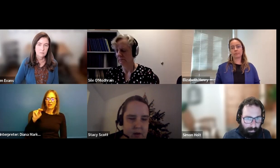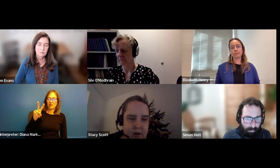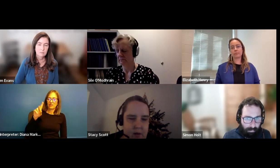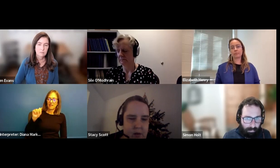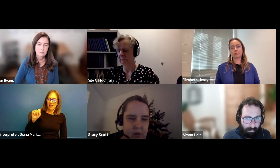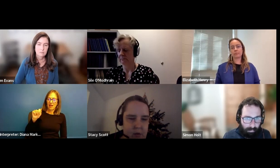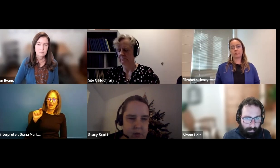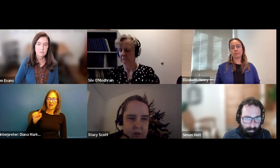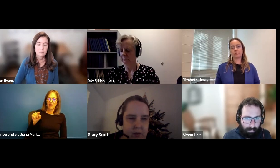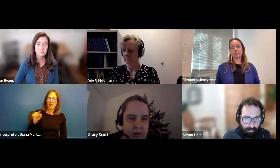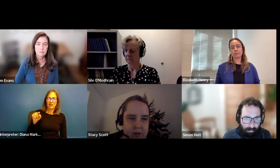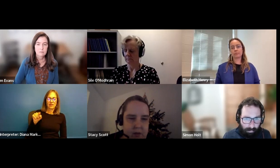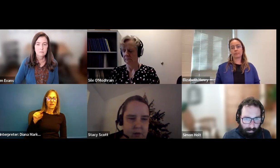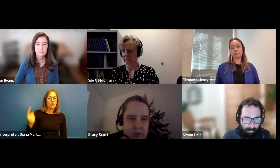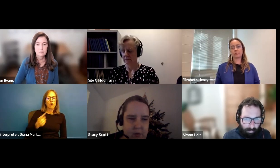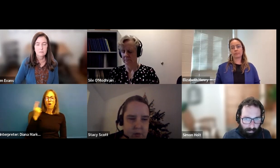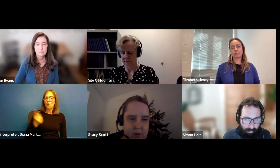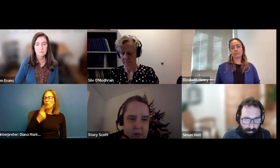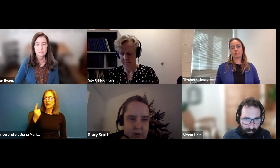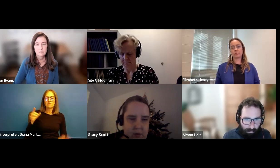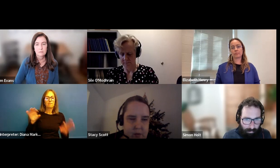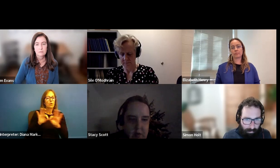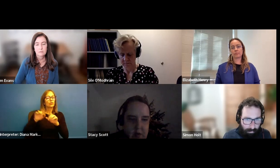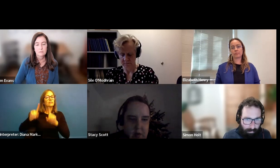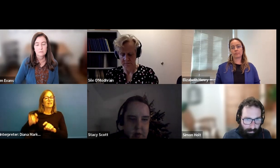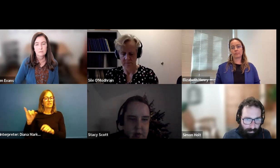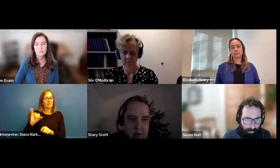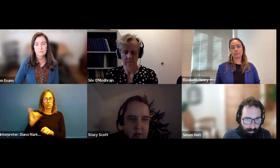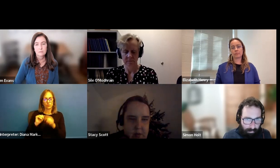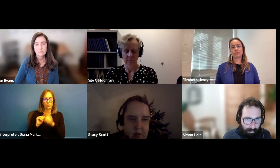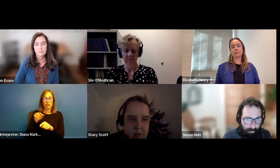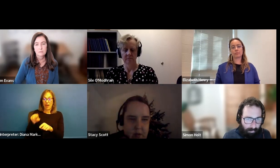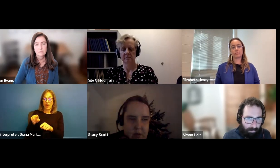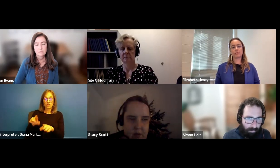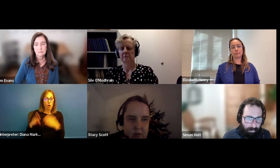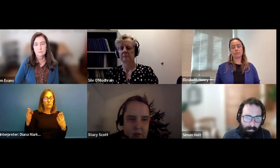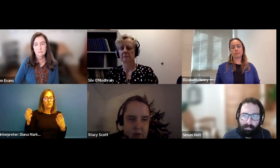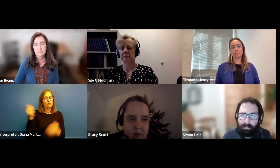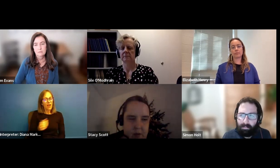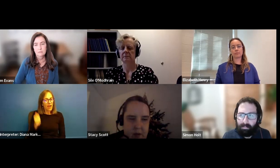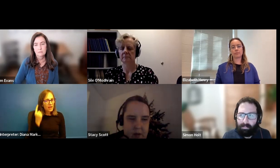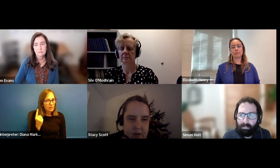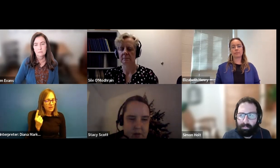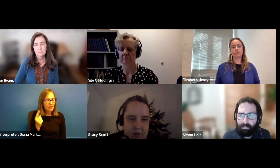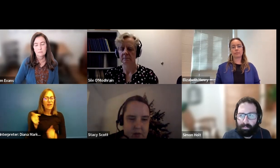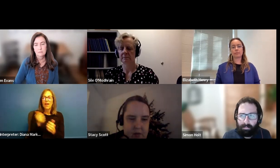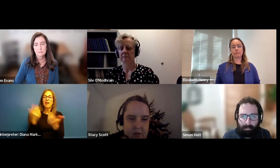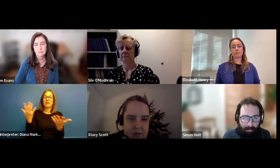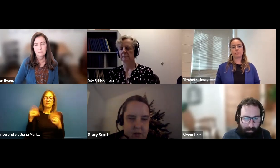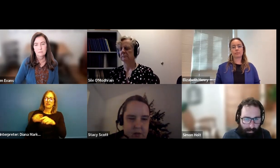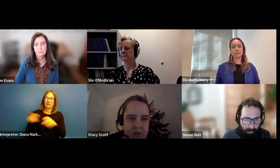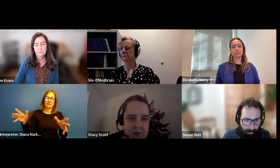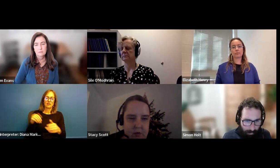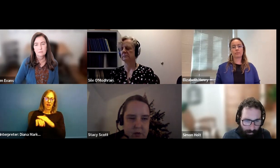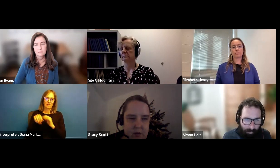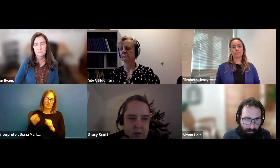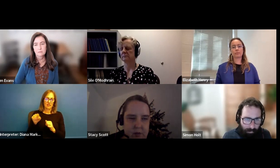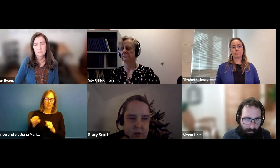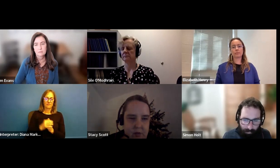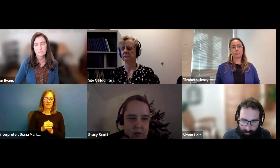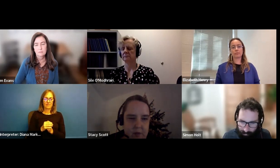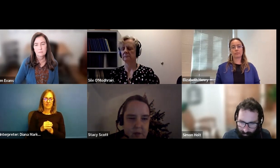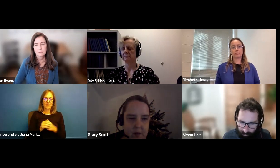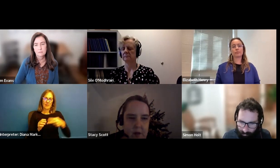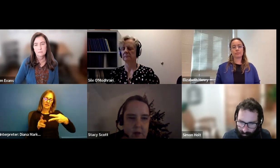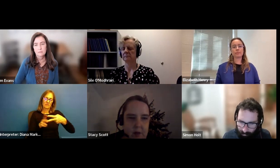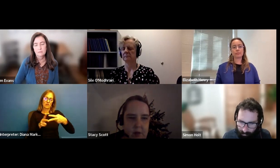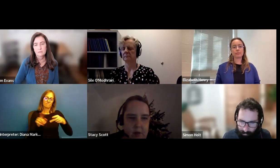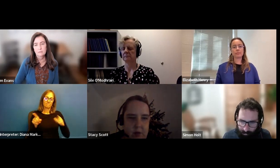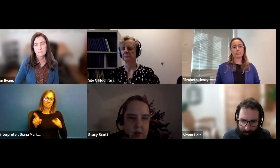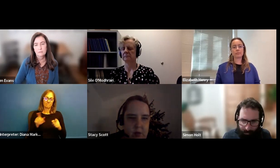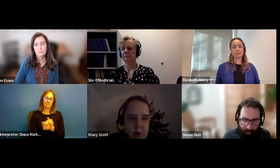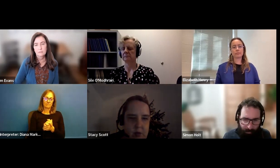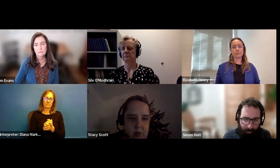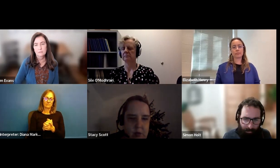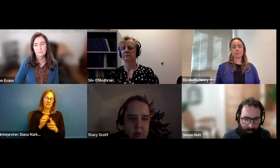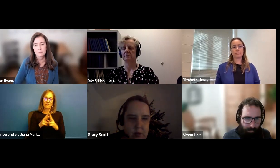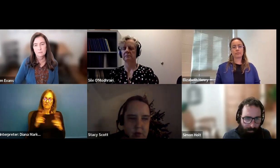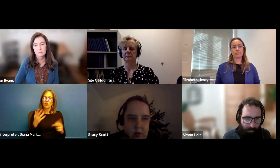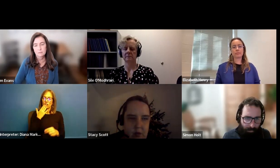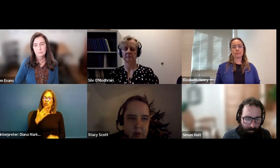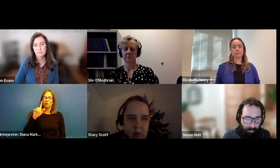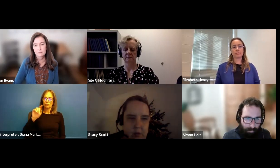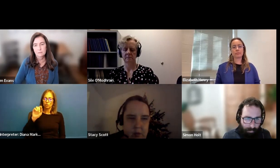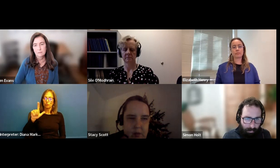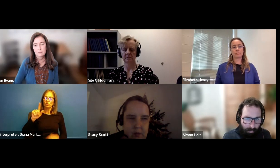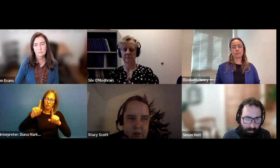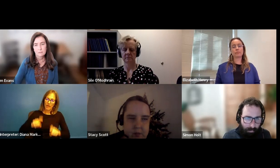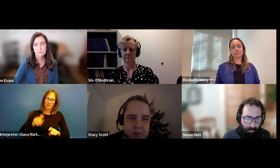Stacy Scott: it must always be a key testing tool because it allows anybody to act you. Anyone can have access to that particular screen reader technology. Um, And so it's a very good tool to use when testing your your Pdfs